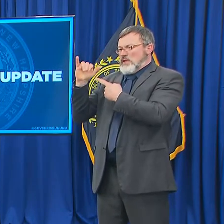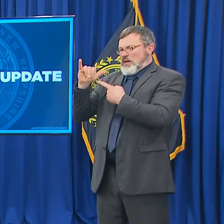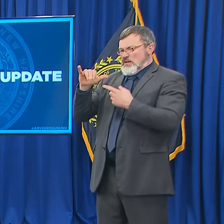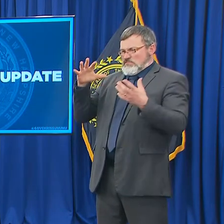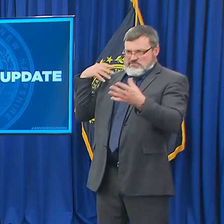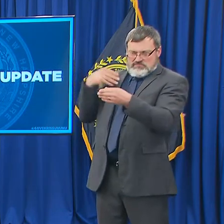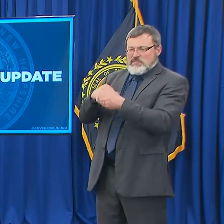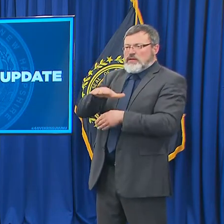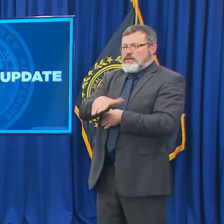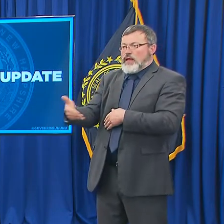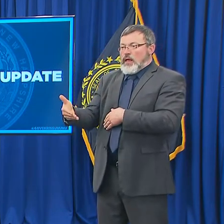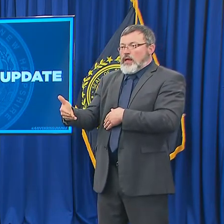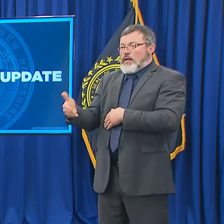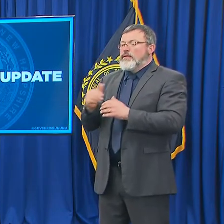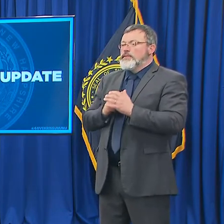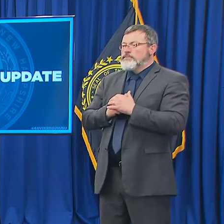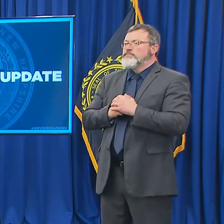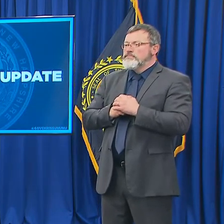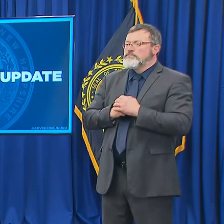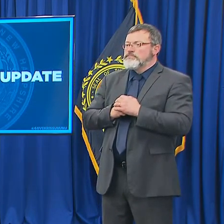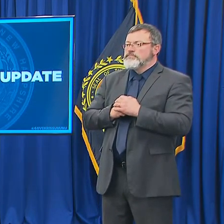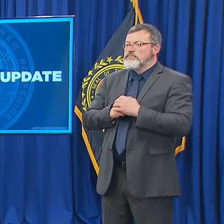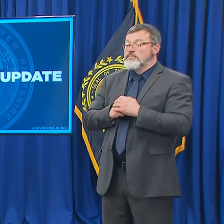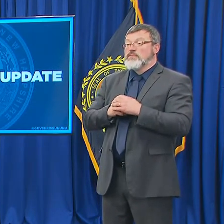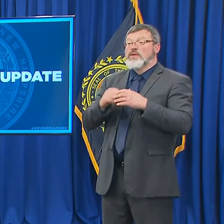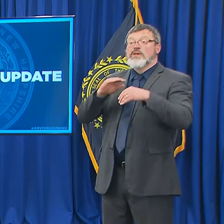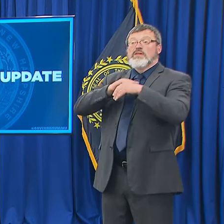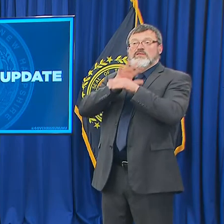and help from individuals and businesses and communities